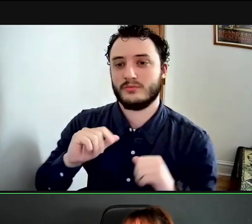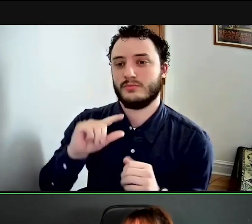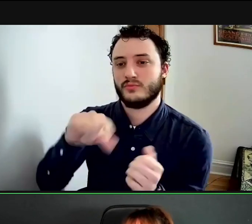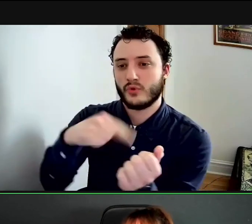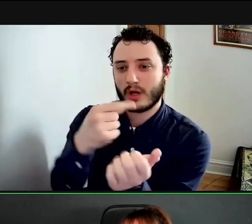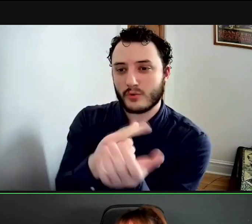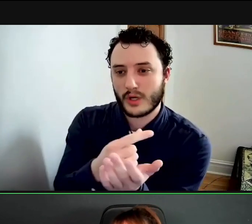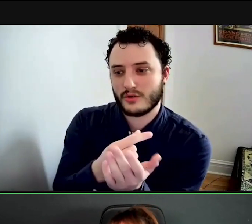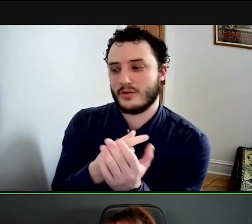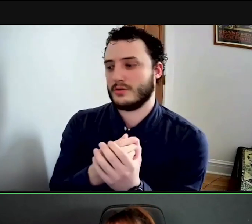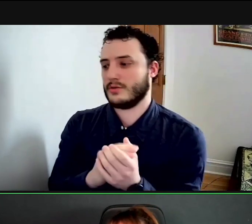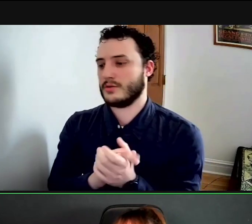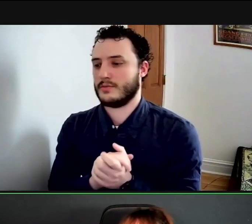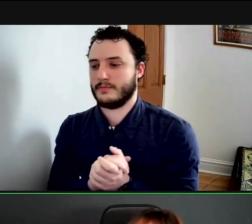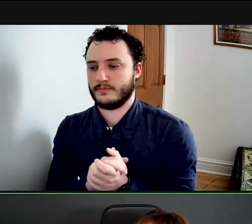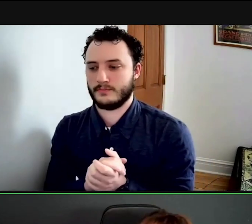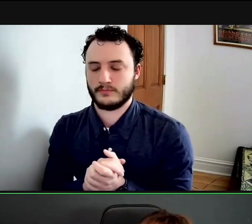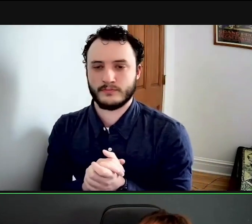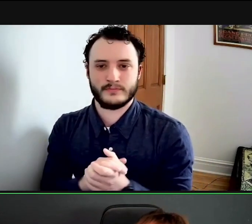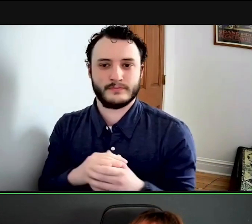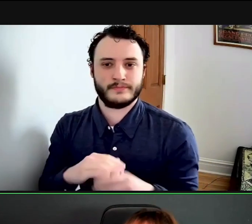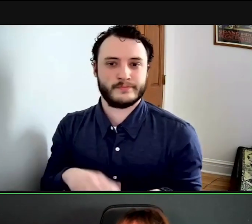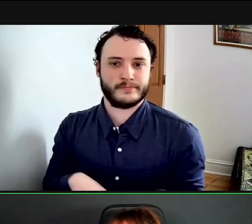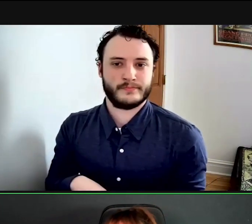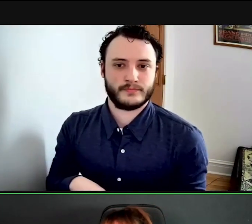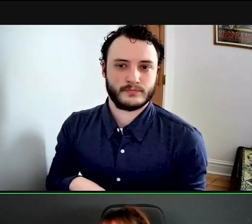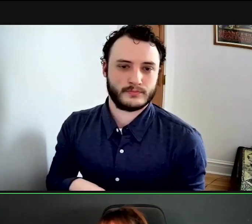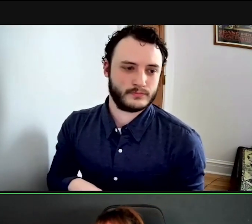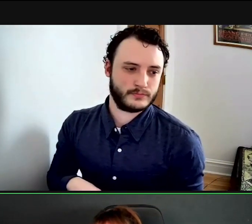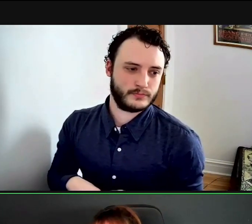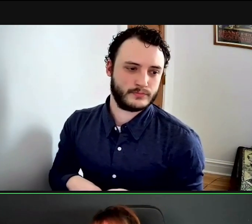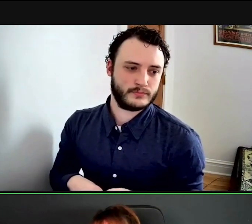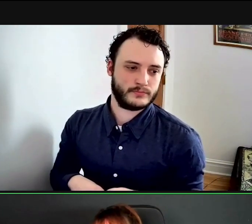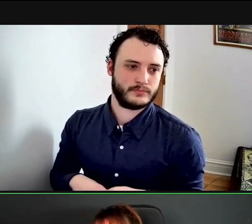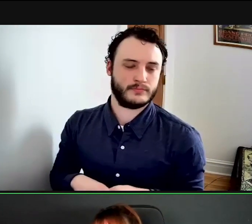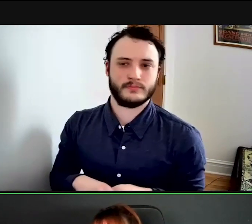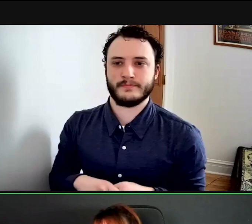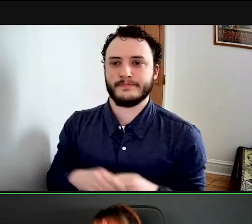it comes to sports, theater, and graduation activities.